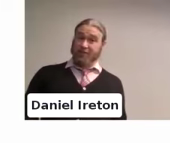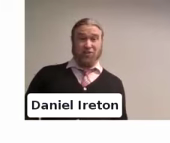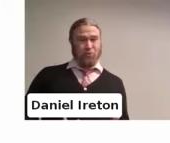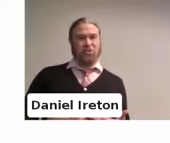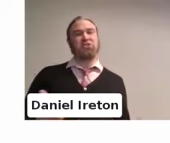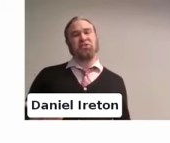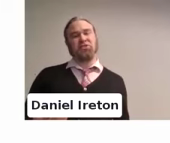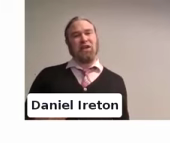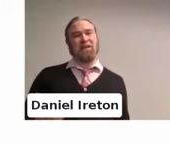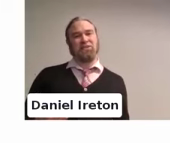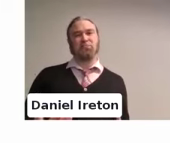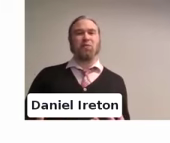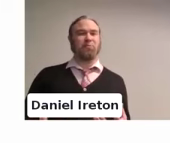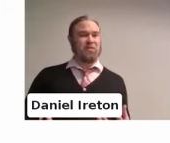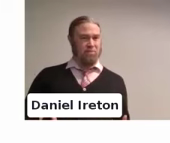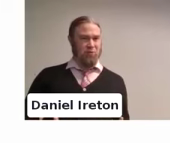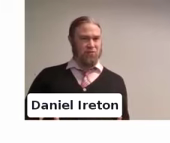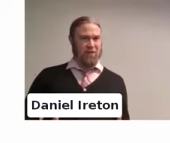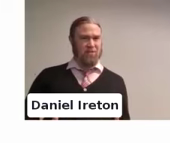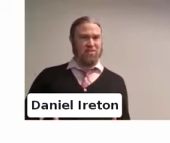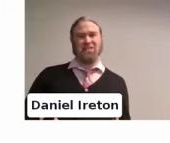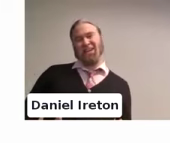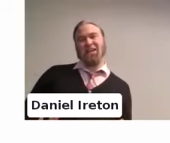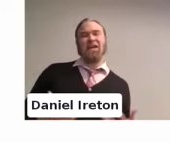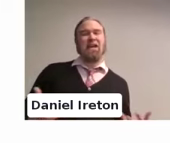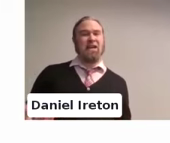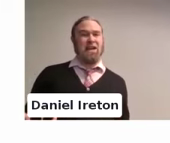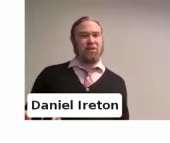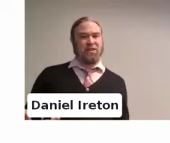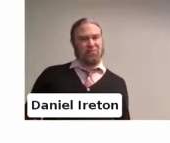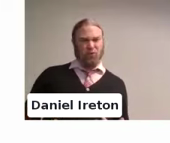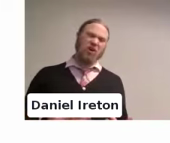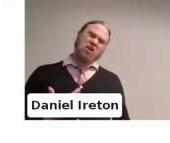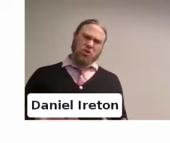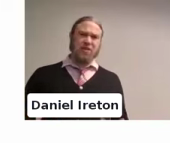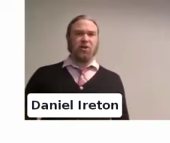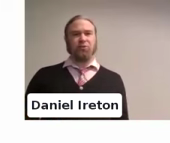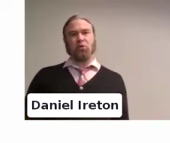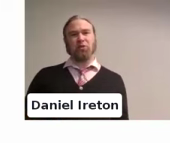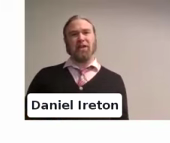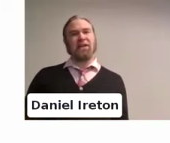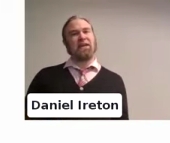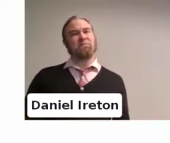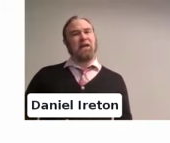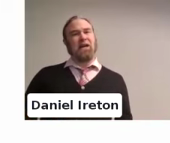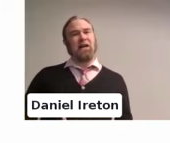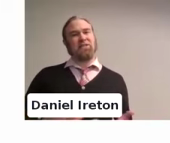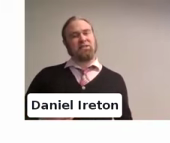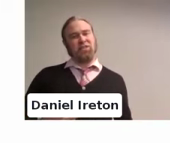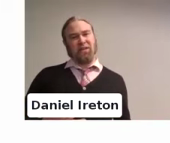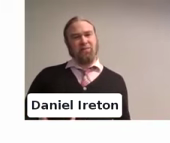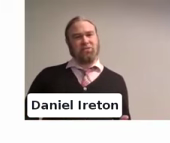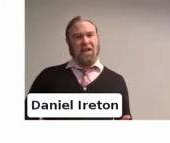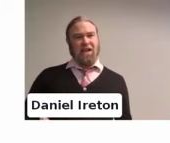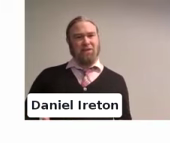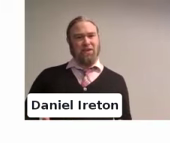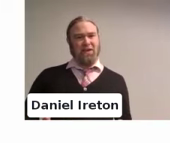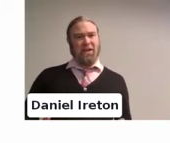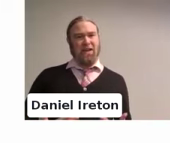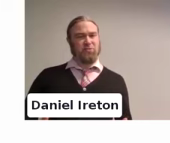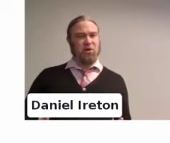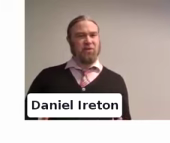Trip taking, for those of you that grew up playing hearts or spades, you no is not quite a trick taking game but it has some similar feel to it.